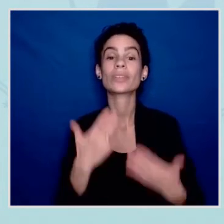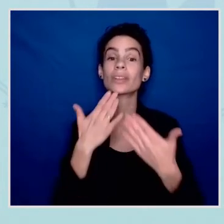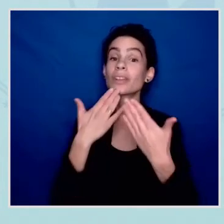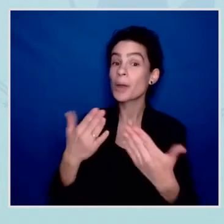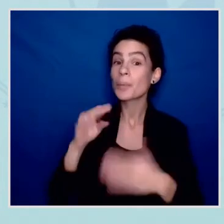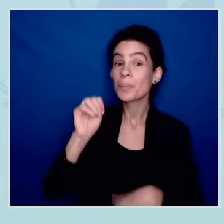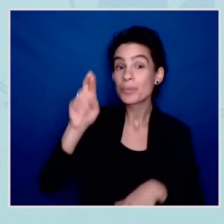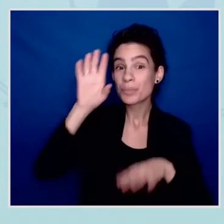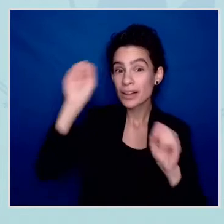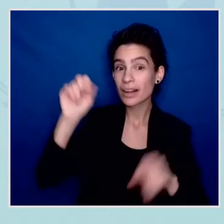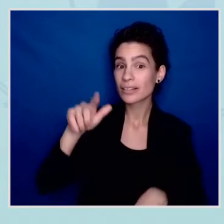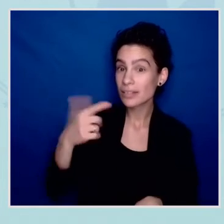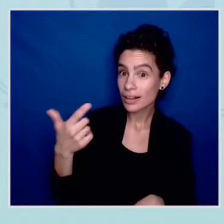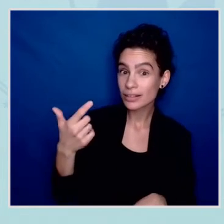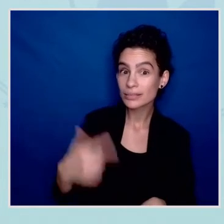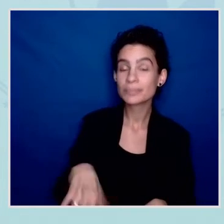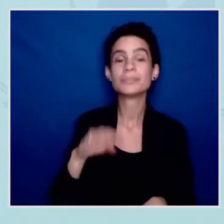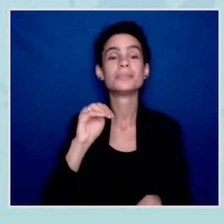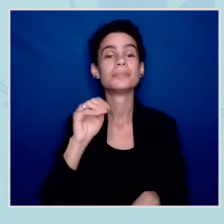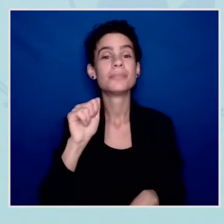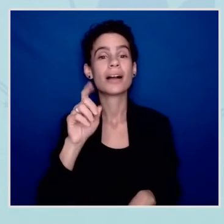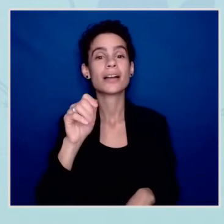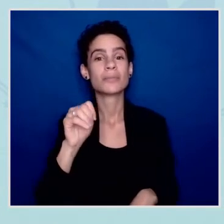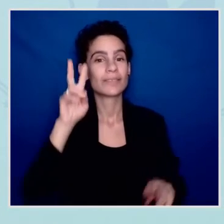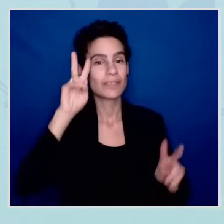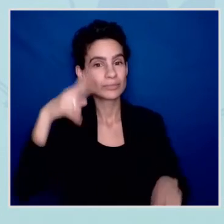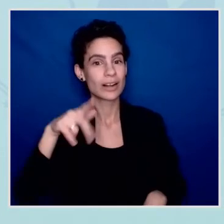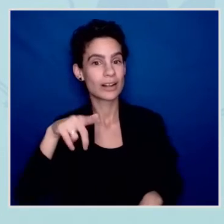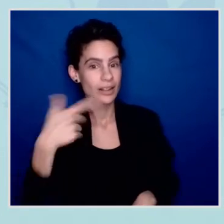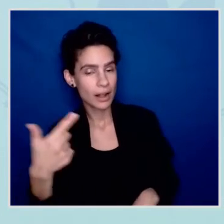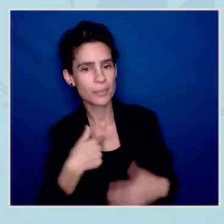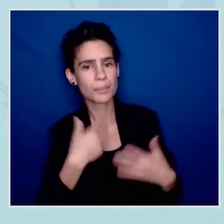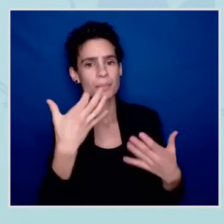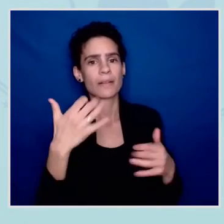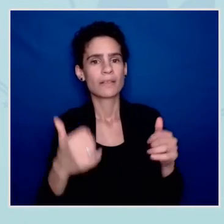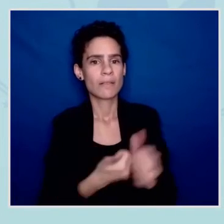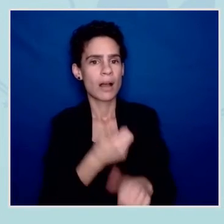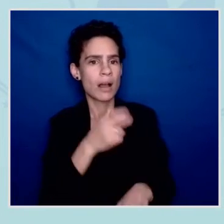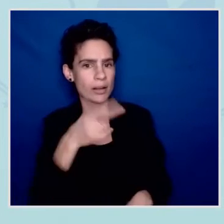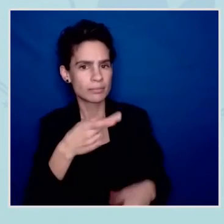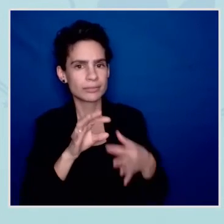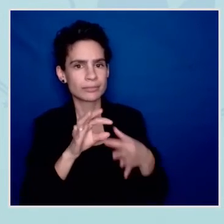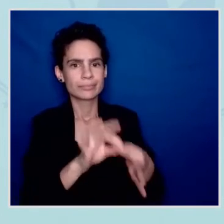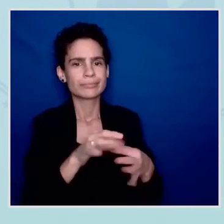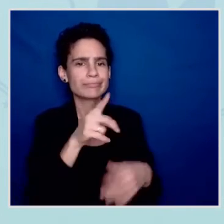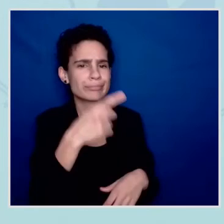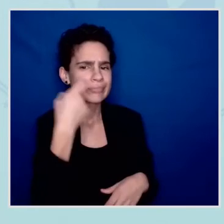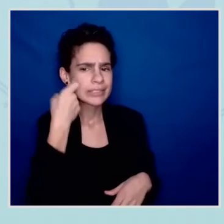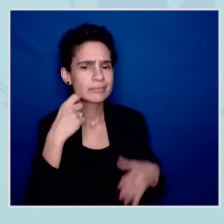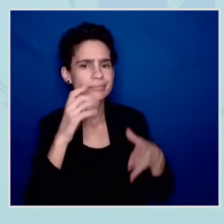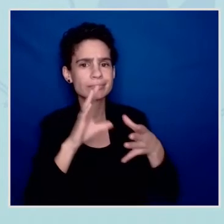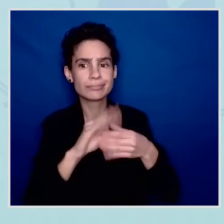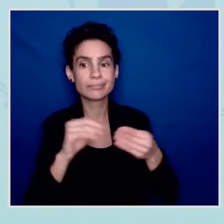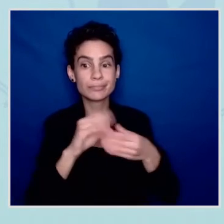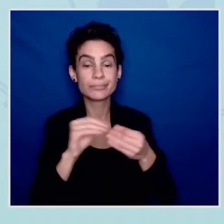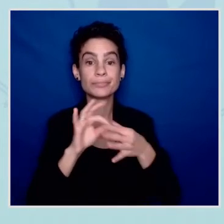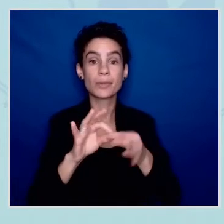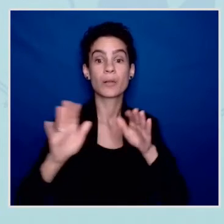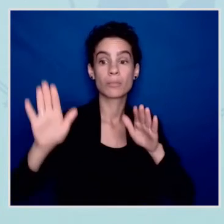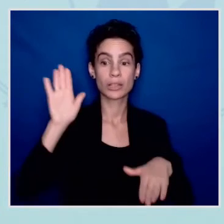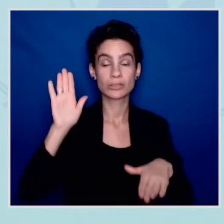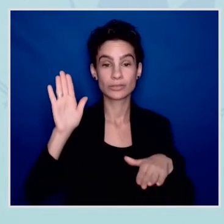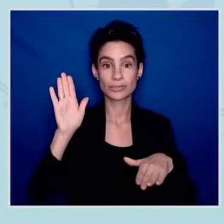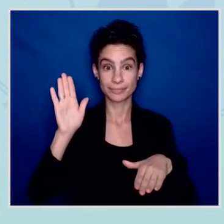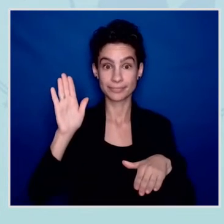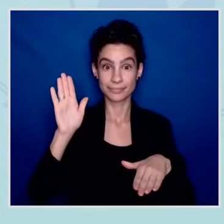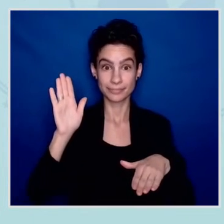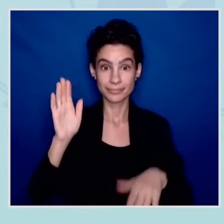THANK YOU.